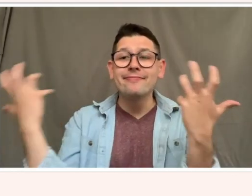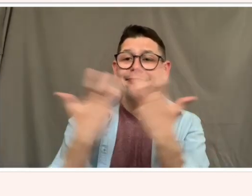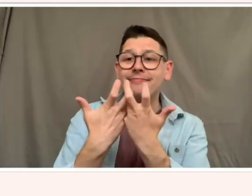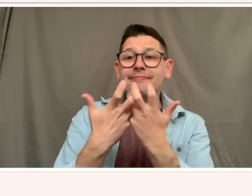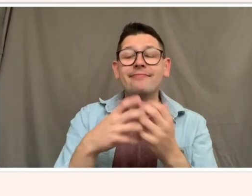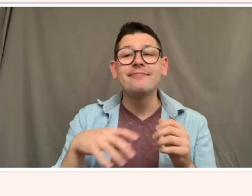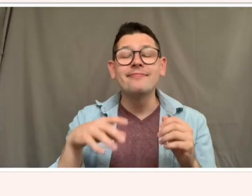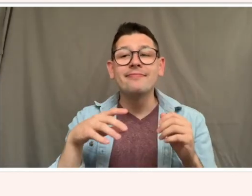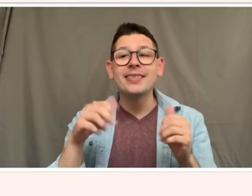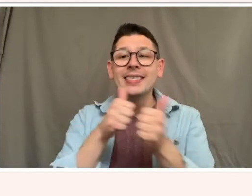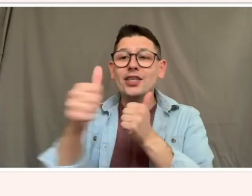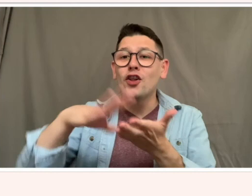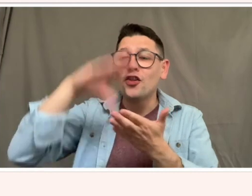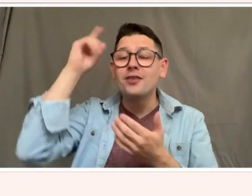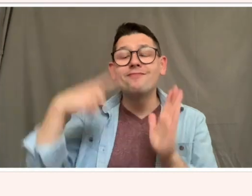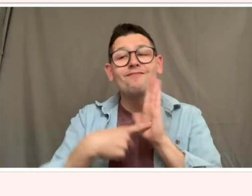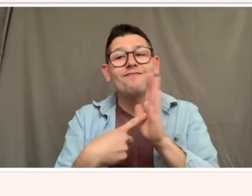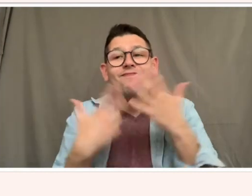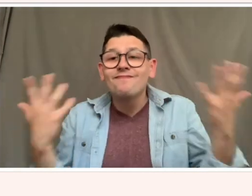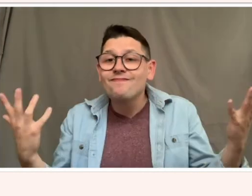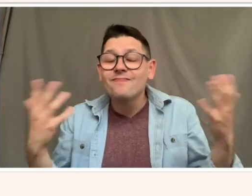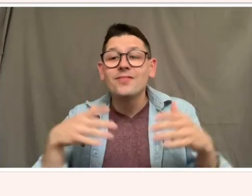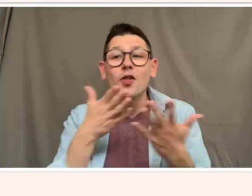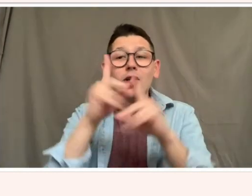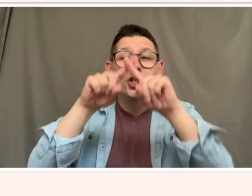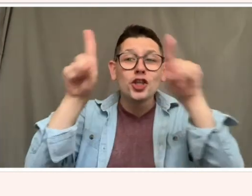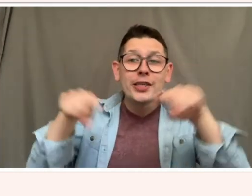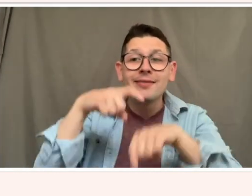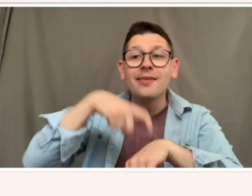With distance learning, they might not be relevant anymore.